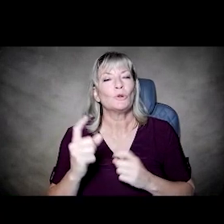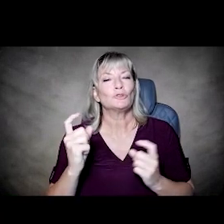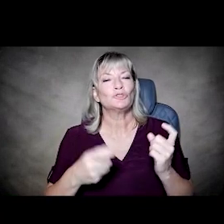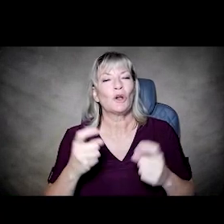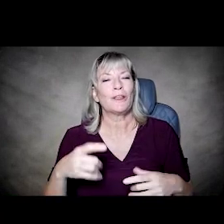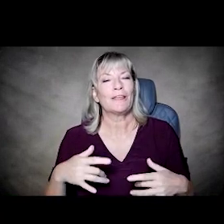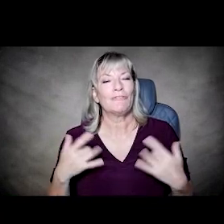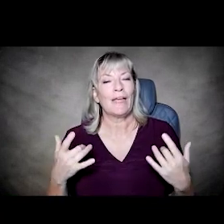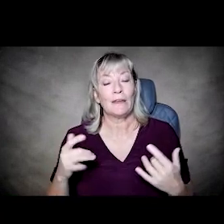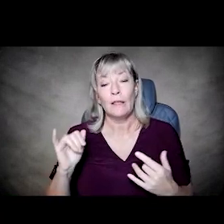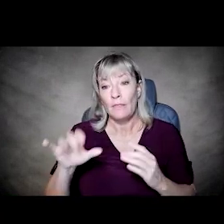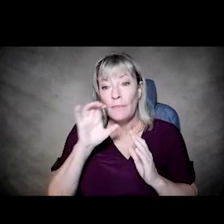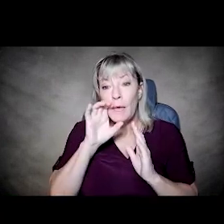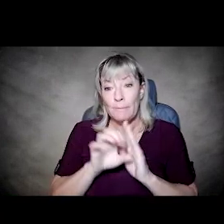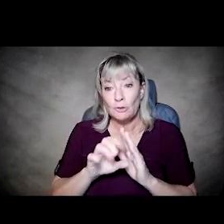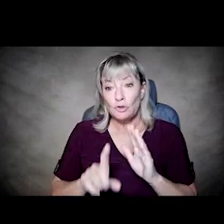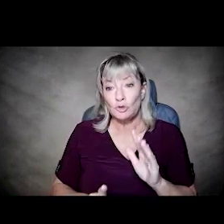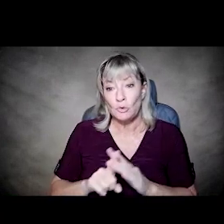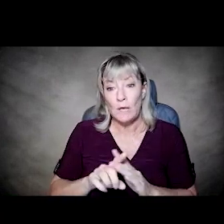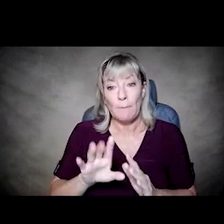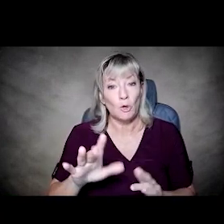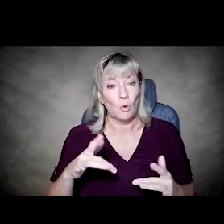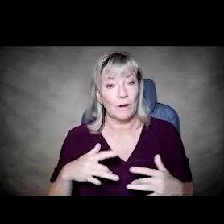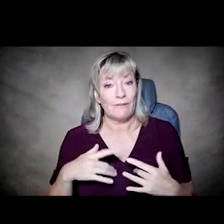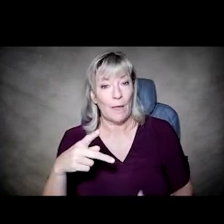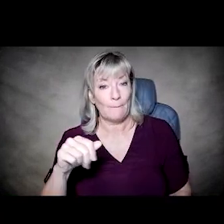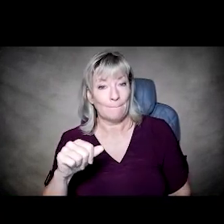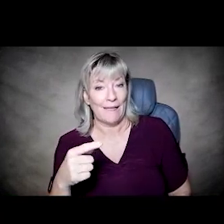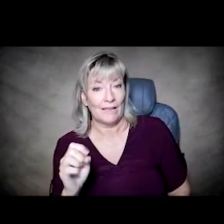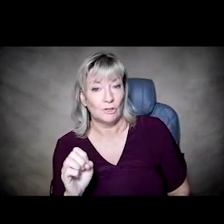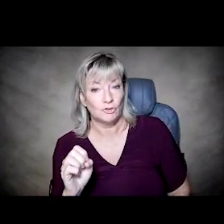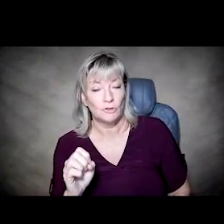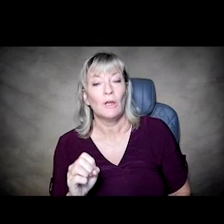This image appears on your event page. I would include the alt text: